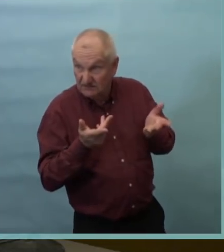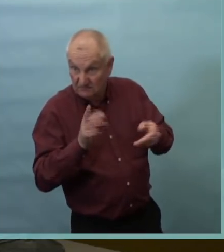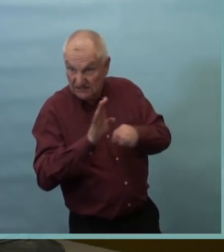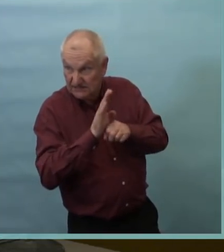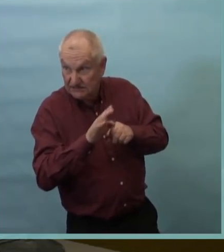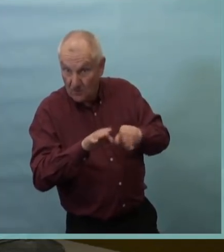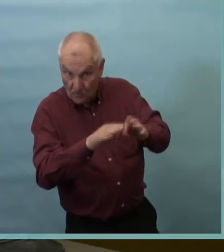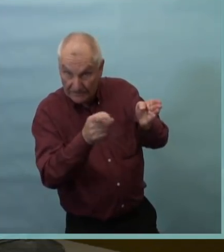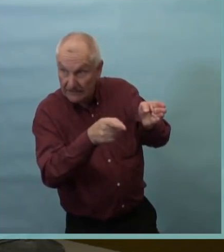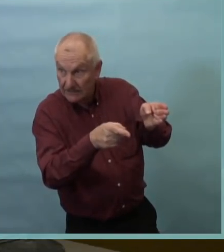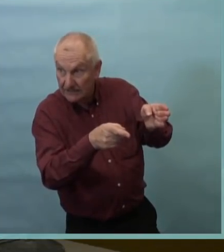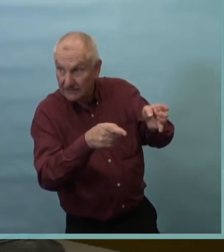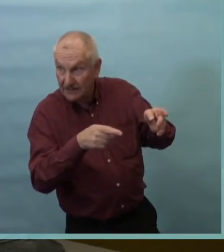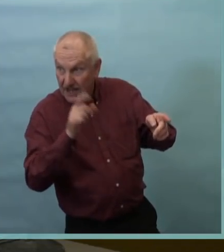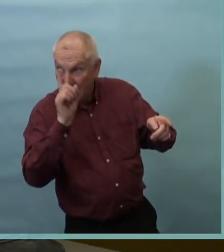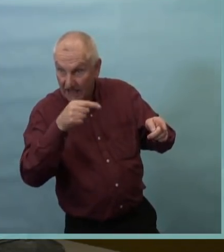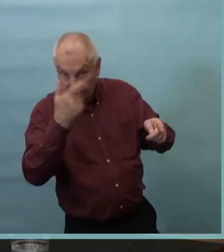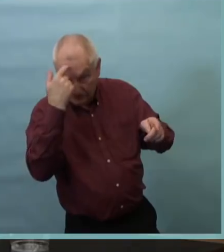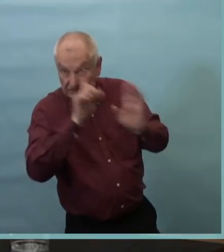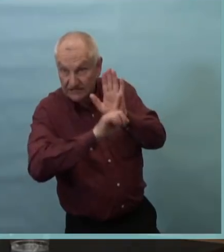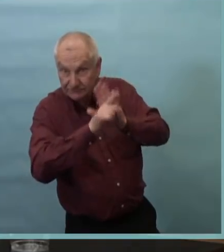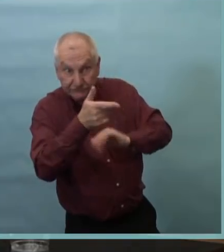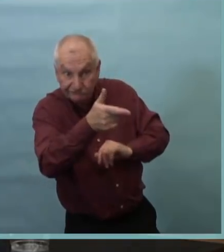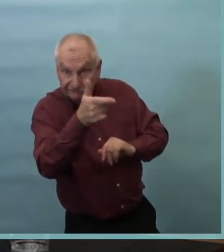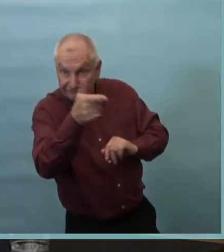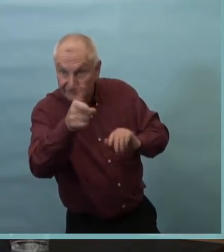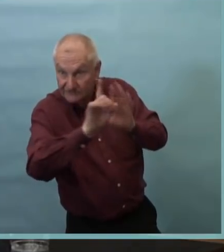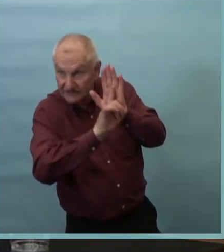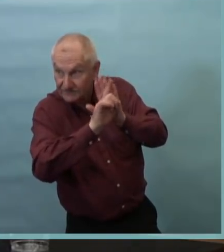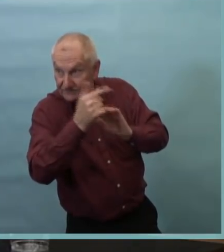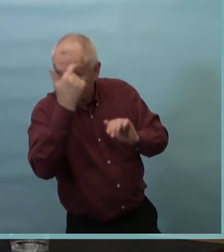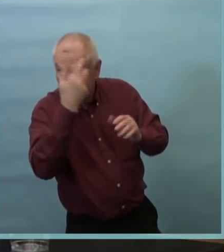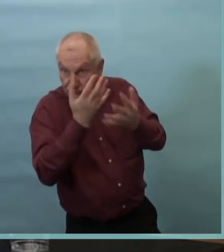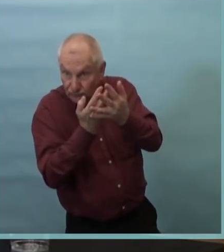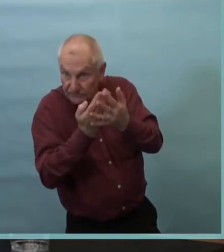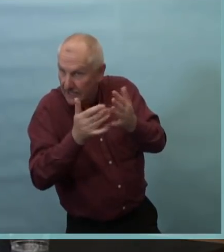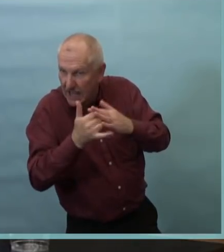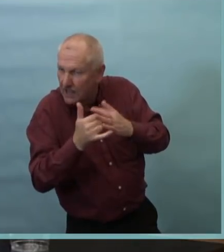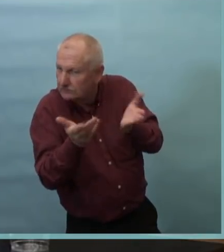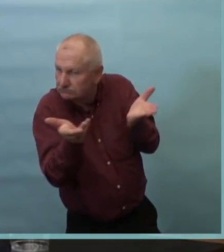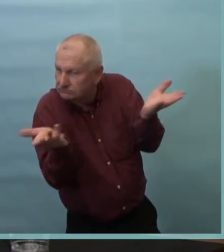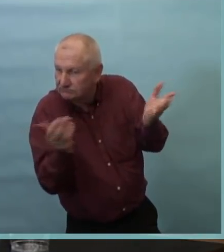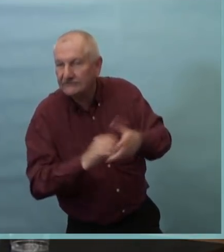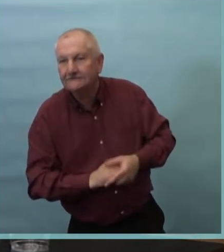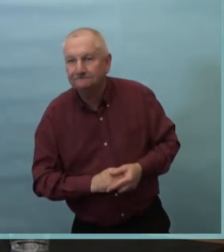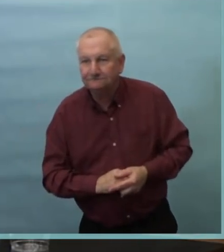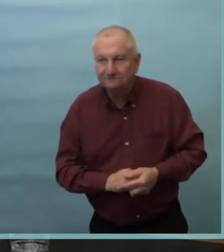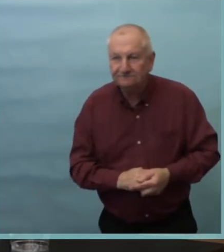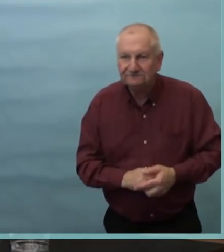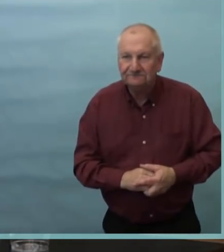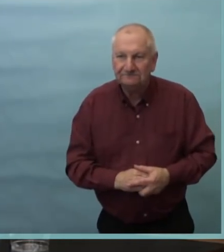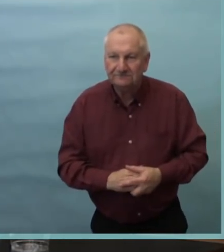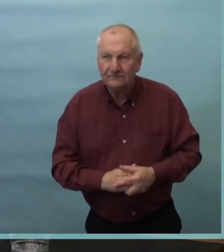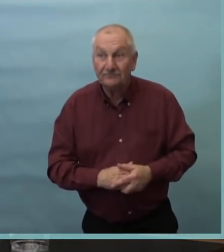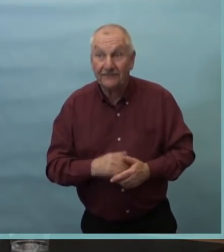would what would that look like well four four one four they're following the numbers closely certainly the the total cases and the makeup of